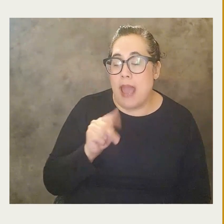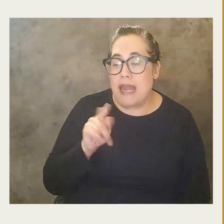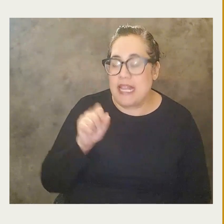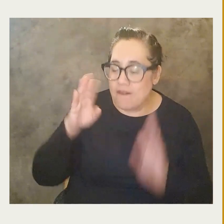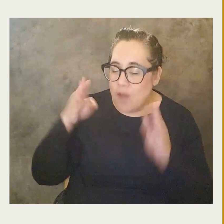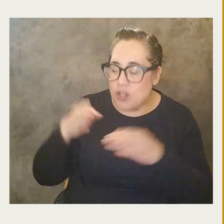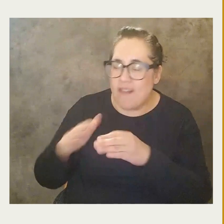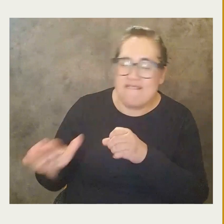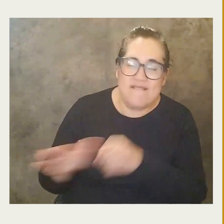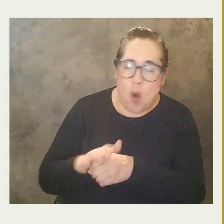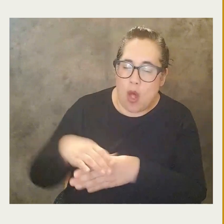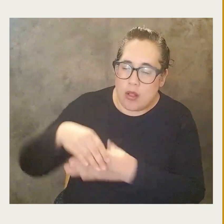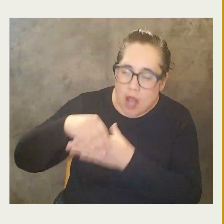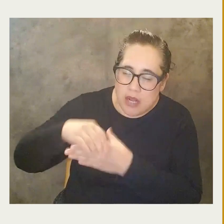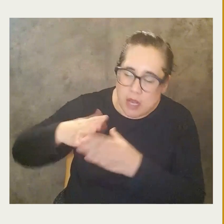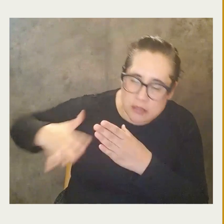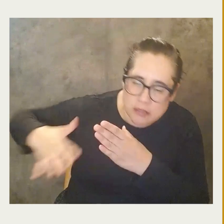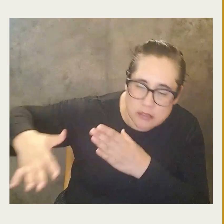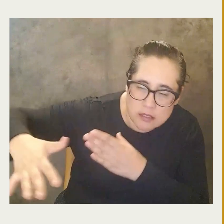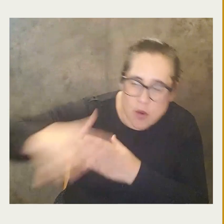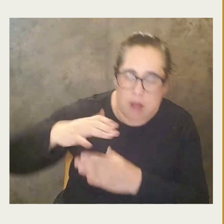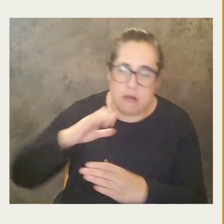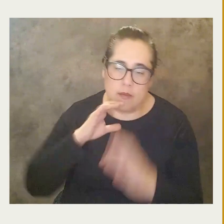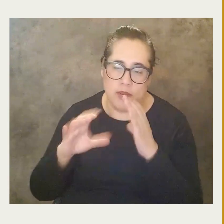the full context surrounding communication.